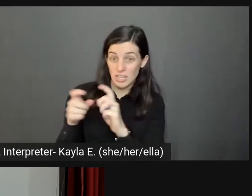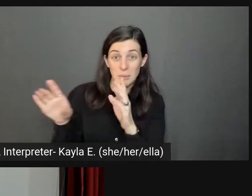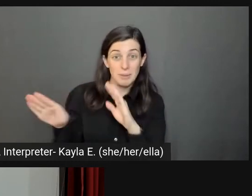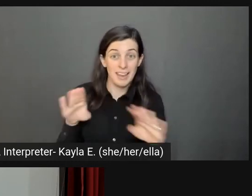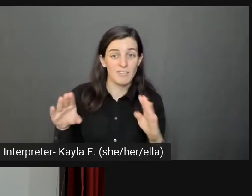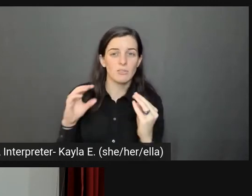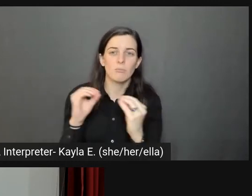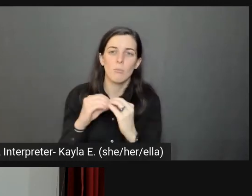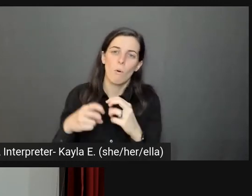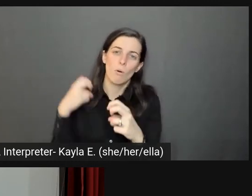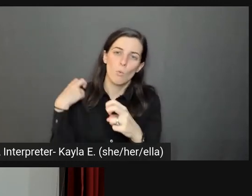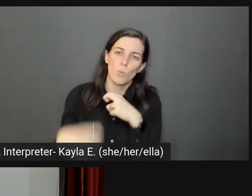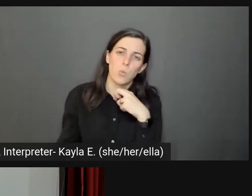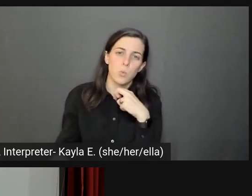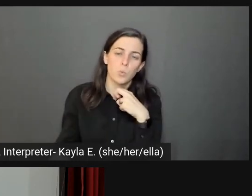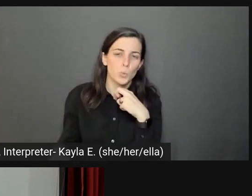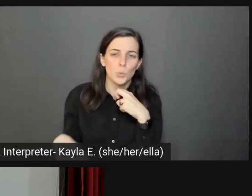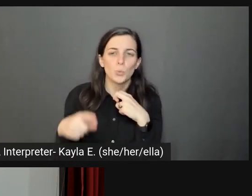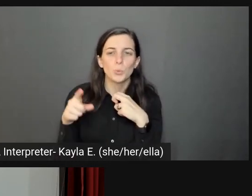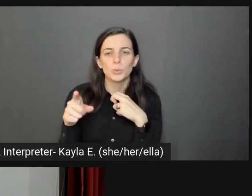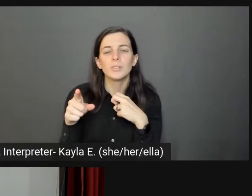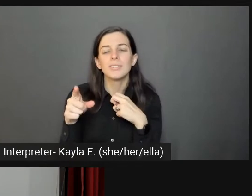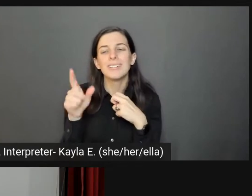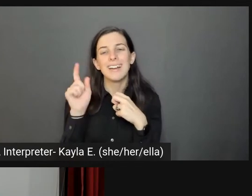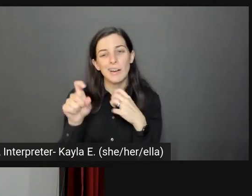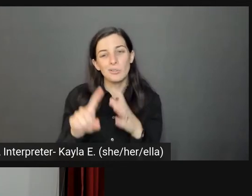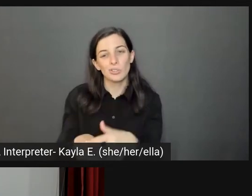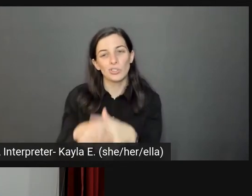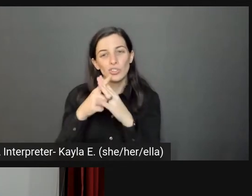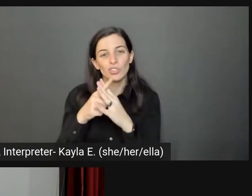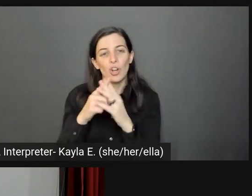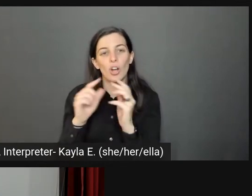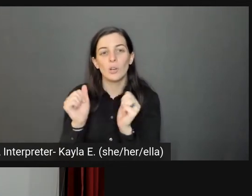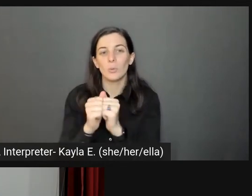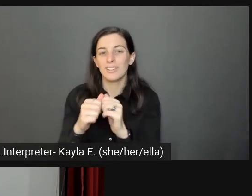I would start somewhere by some example, and not trying to reach